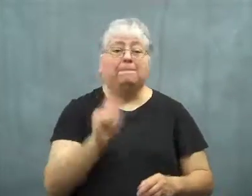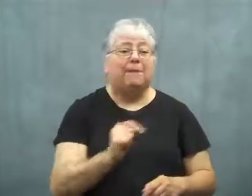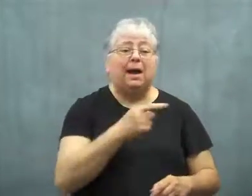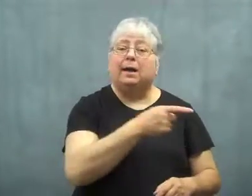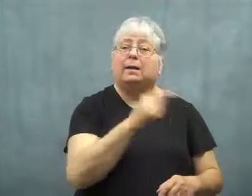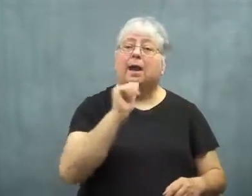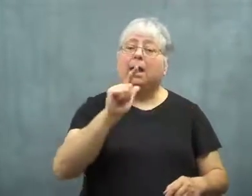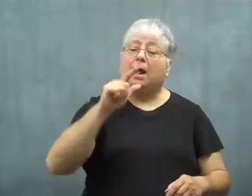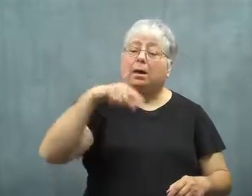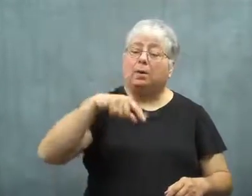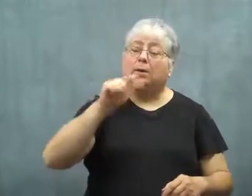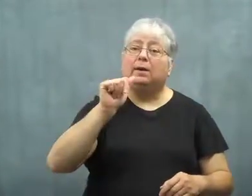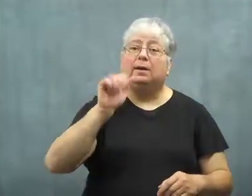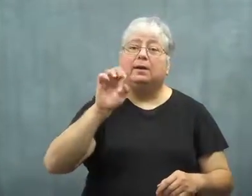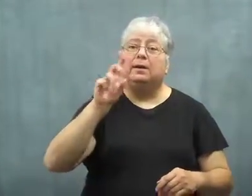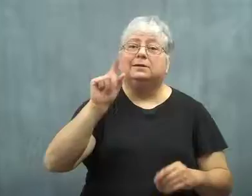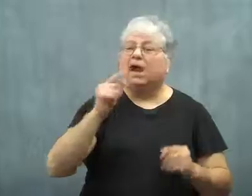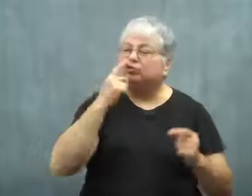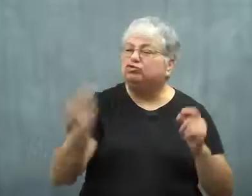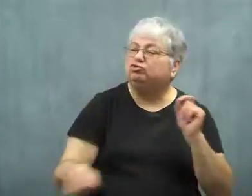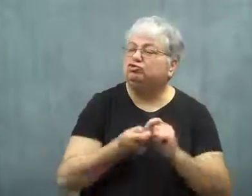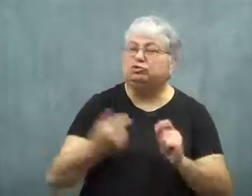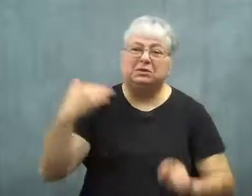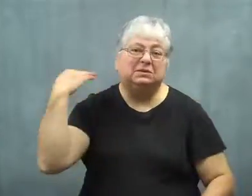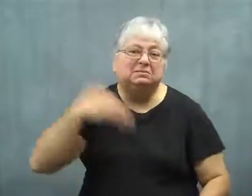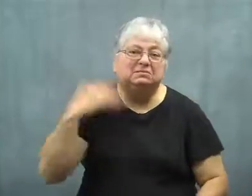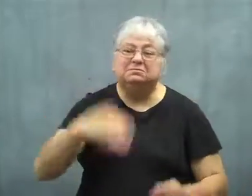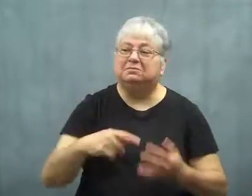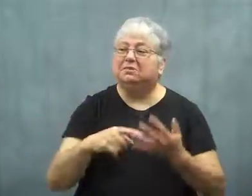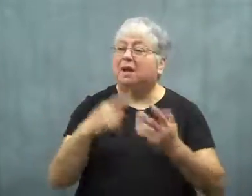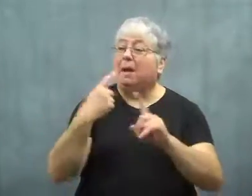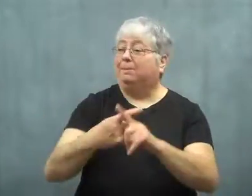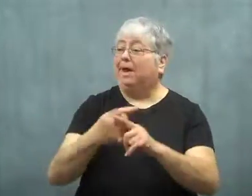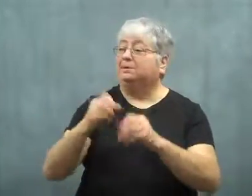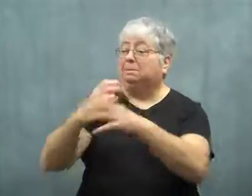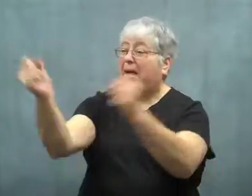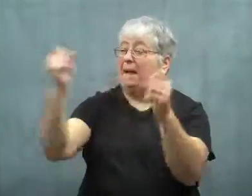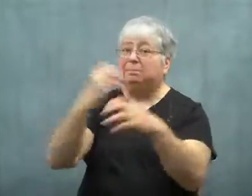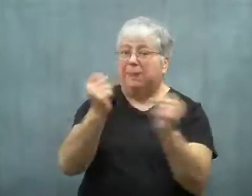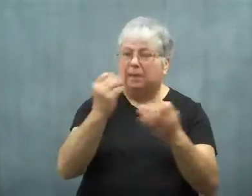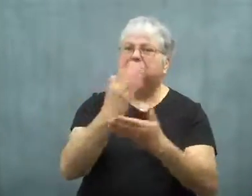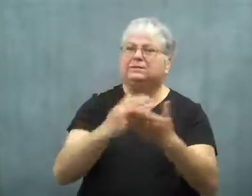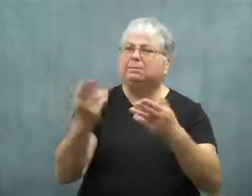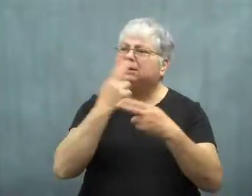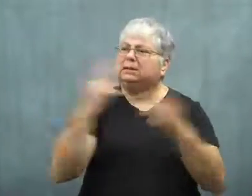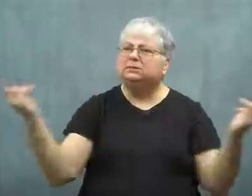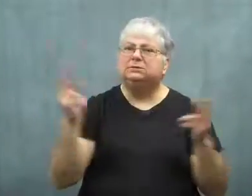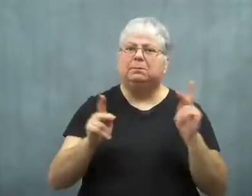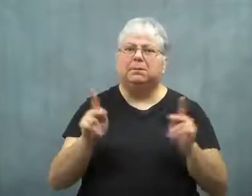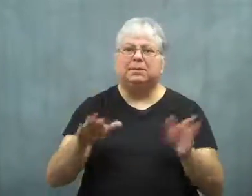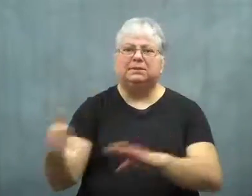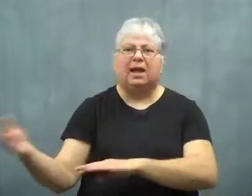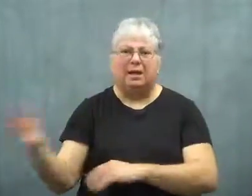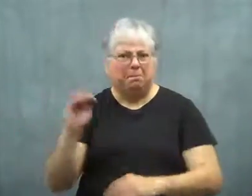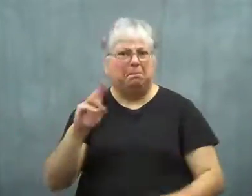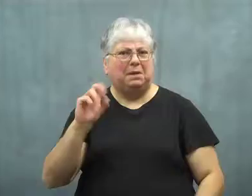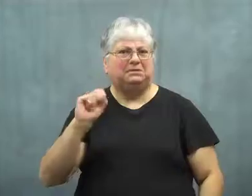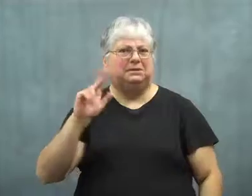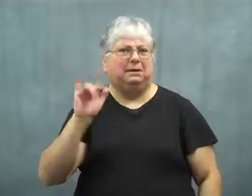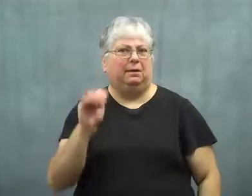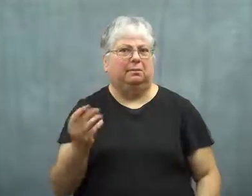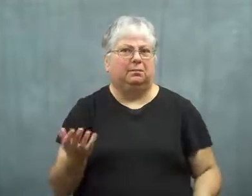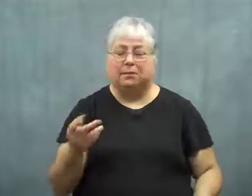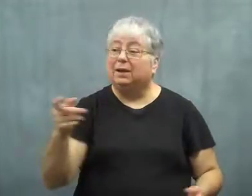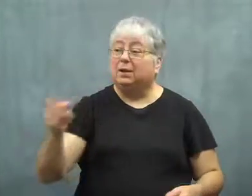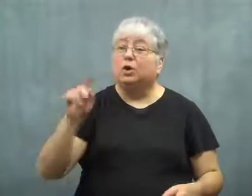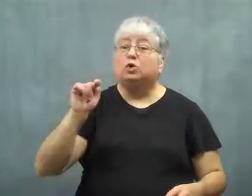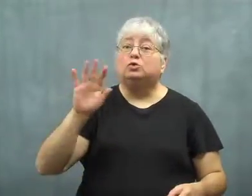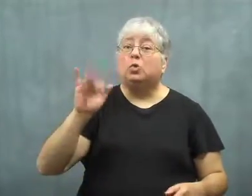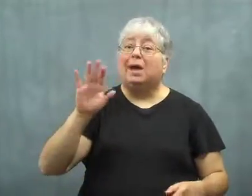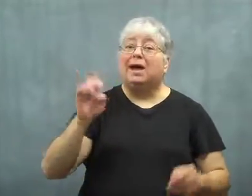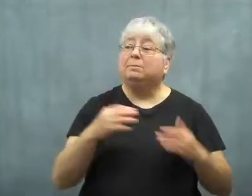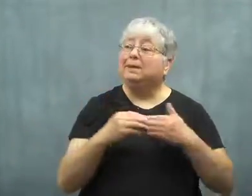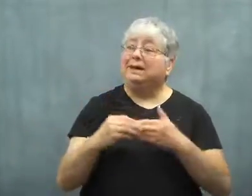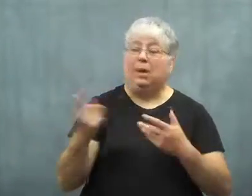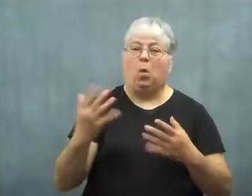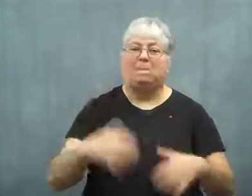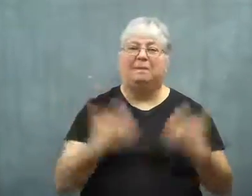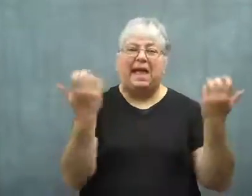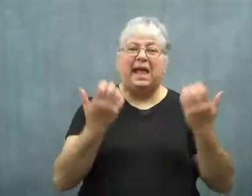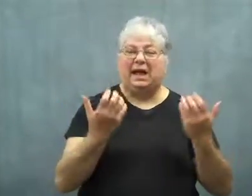However, Al Qaeda carried out beheadings and bombings that killed innocent Muslims.